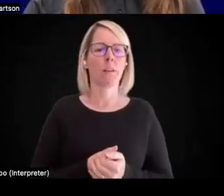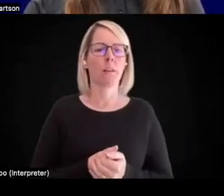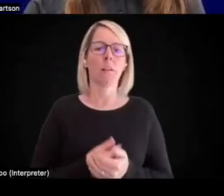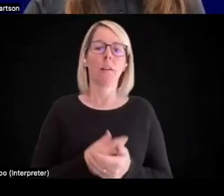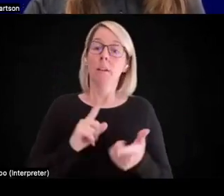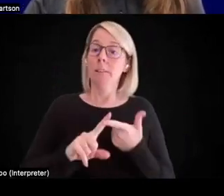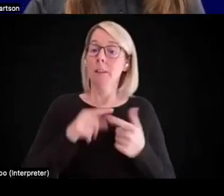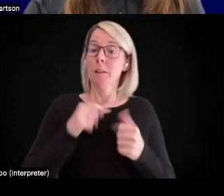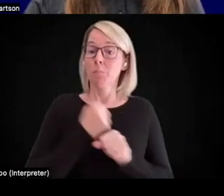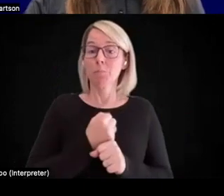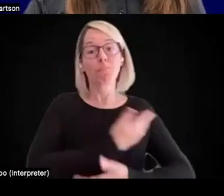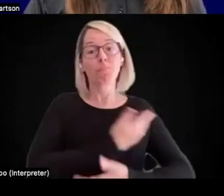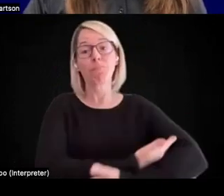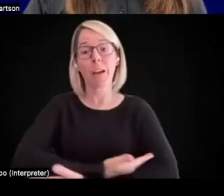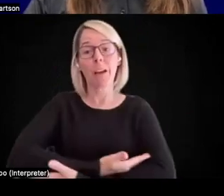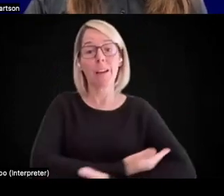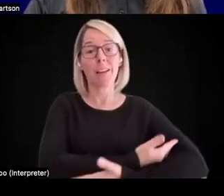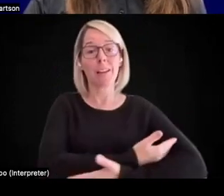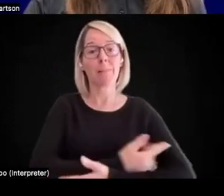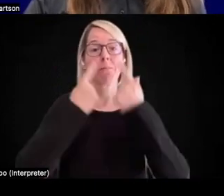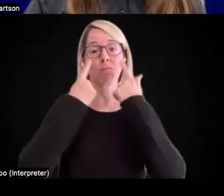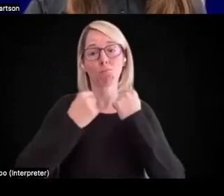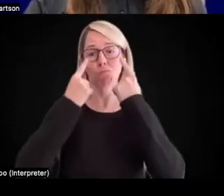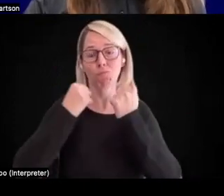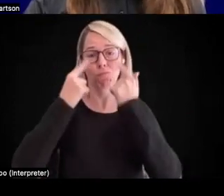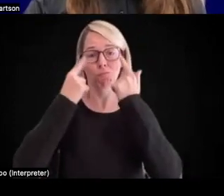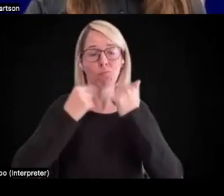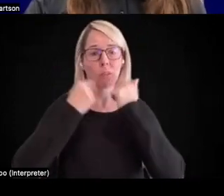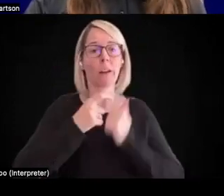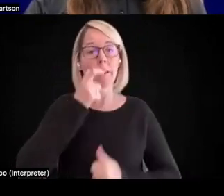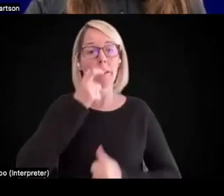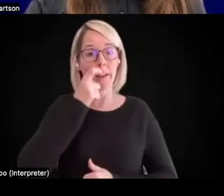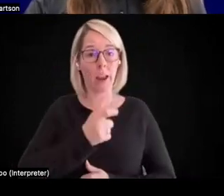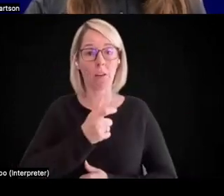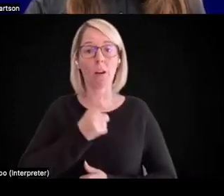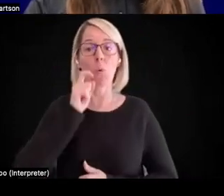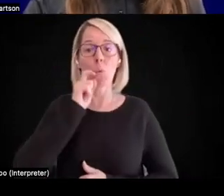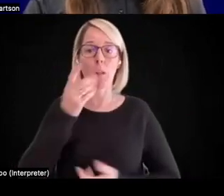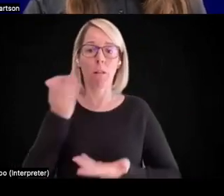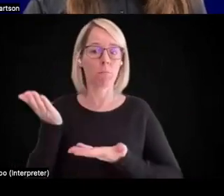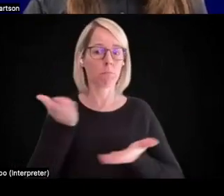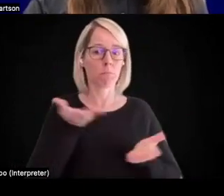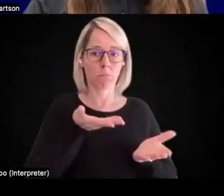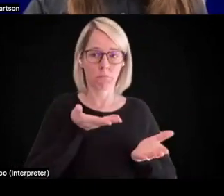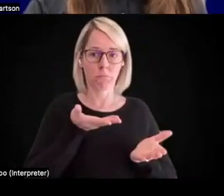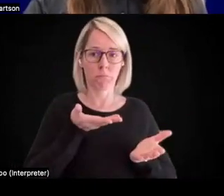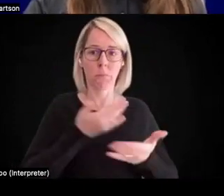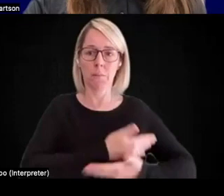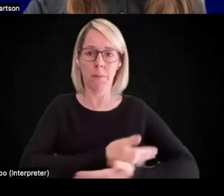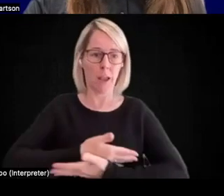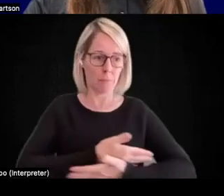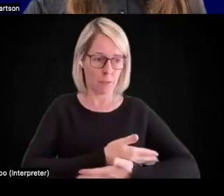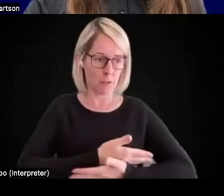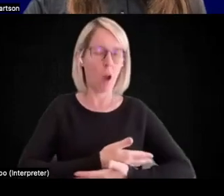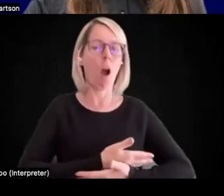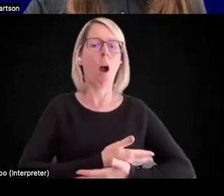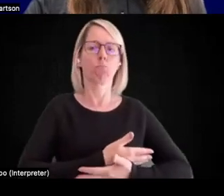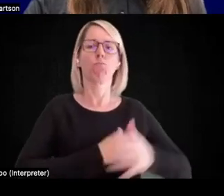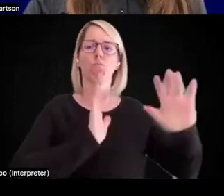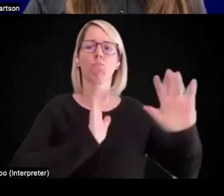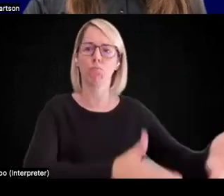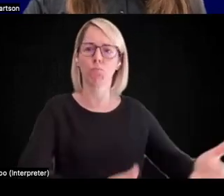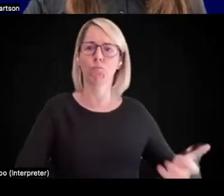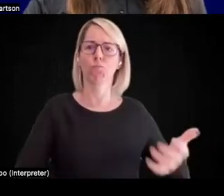baby crying. The carer briefly looks towards the baby, picks the baby up and rocks it and keeps